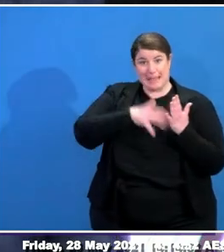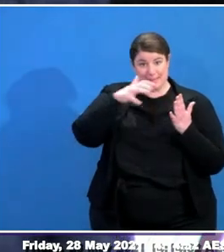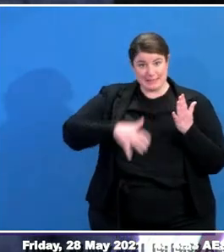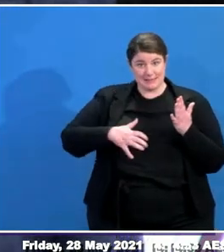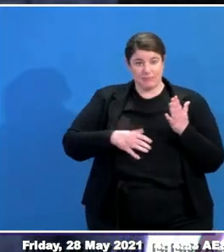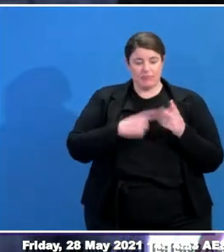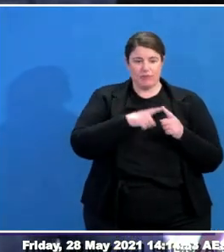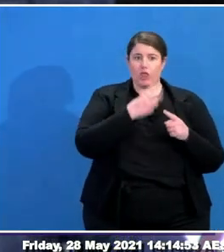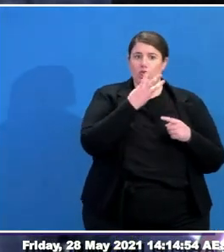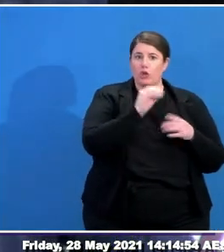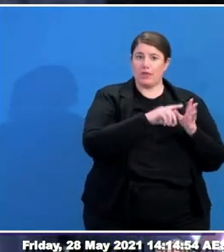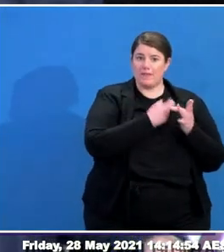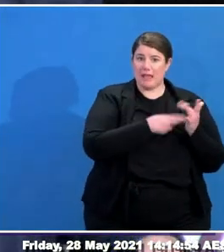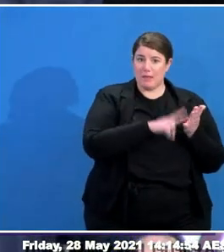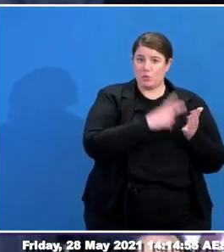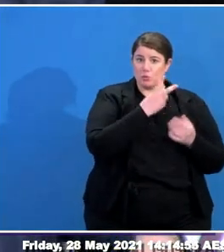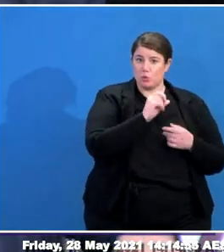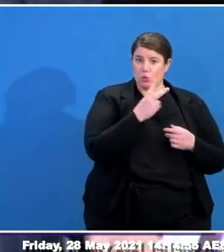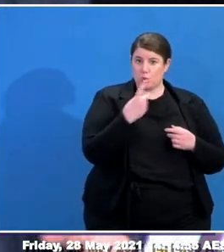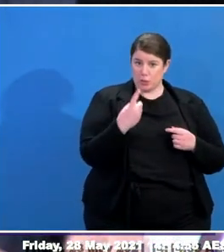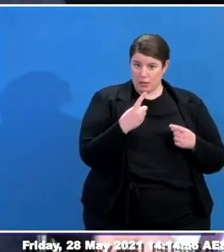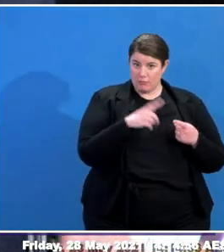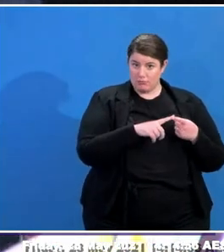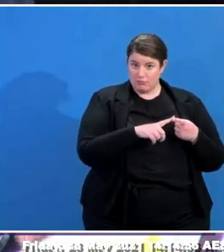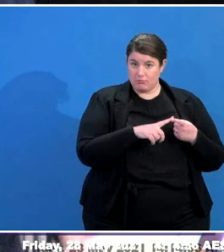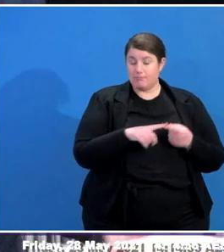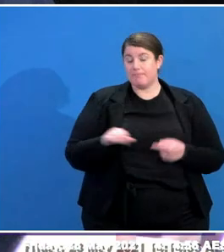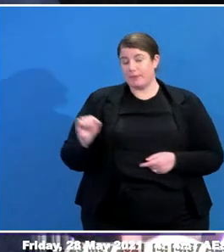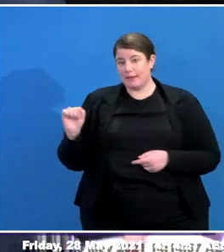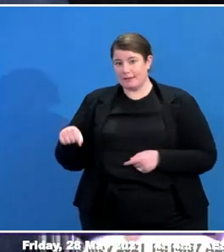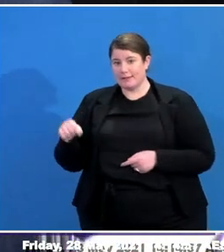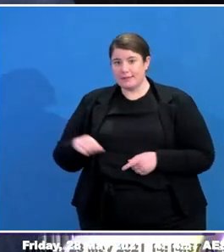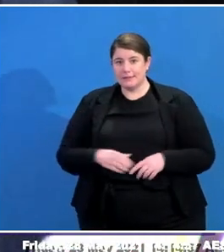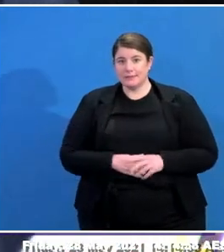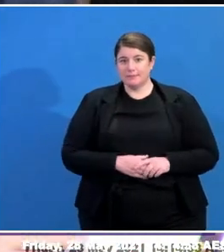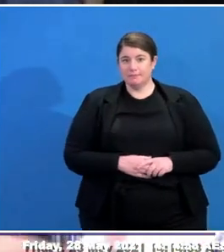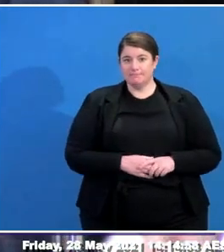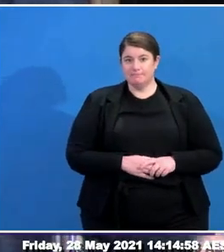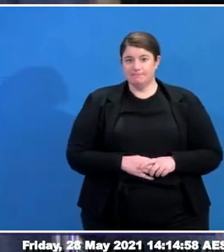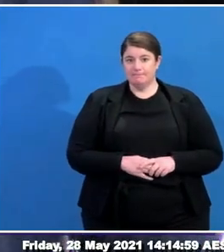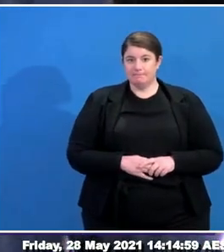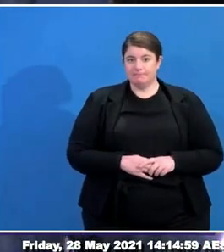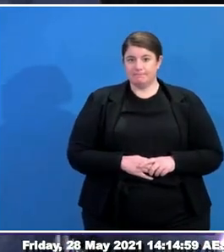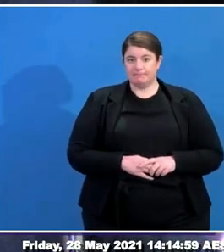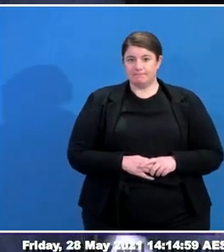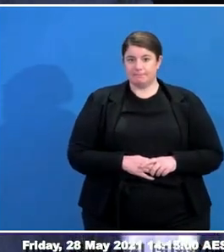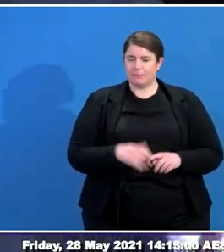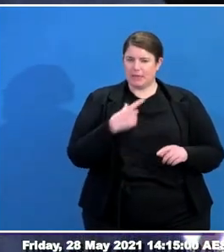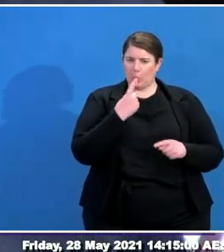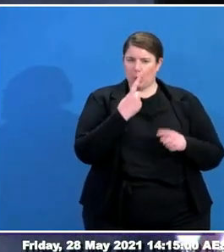30 April 2021? COMMISSIONER HEAD: Yes. If I could understand, there is a correction?